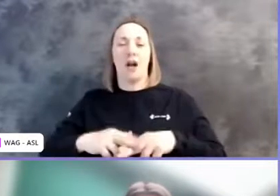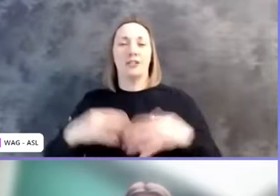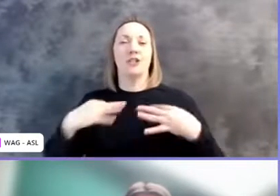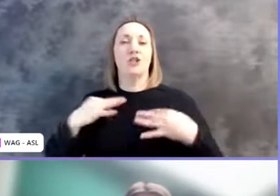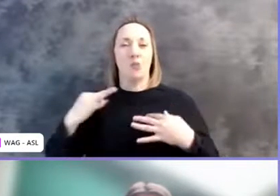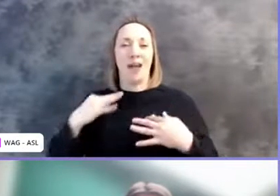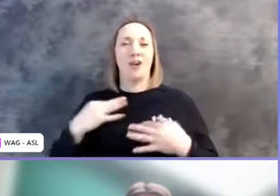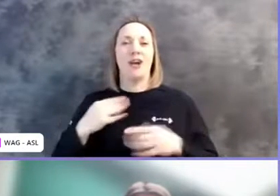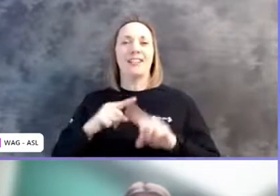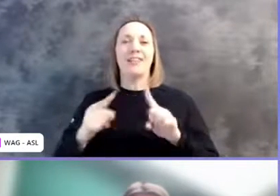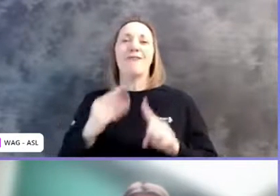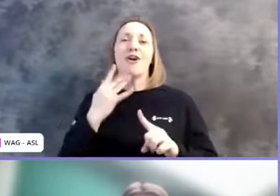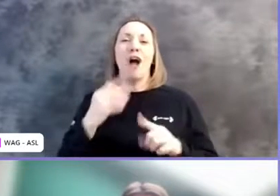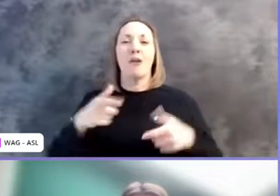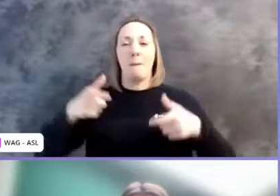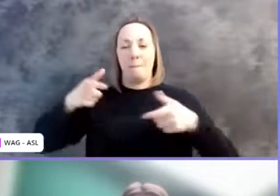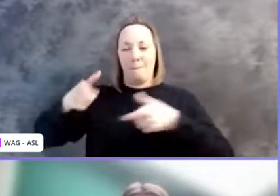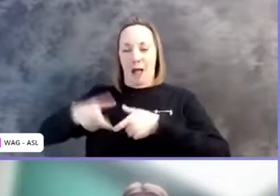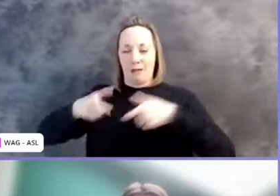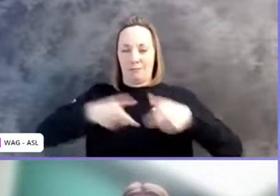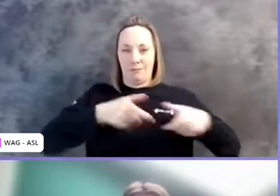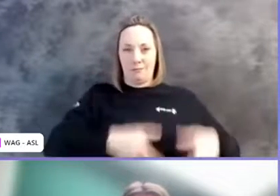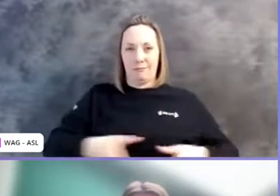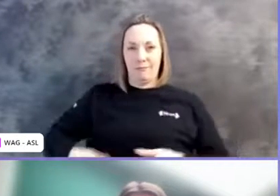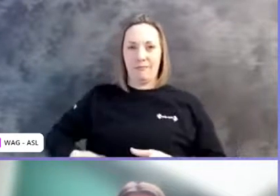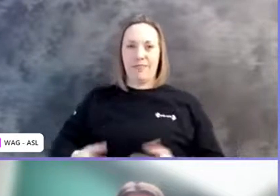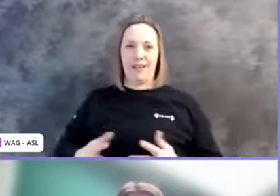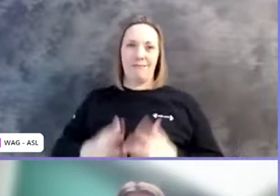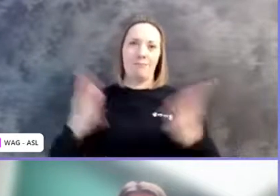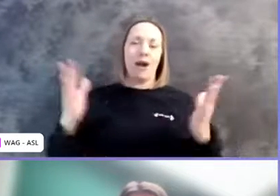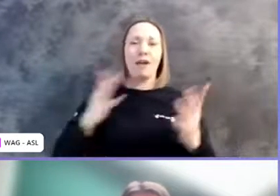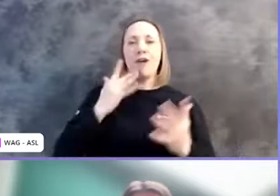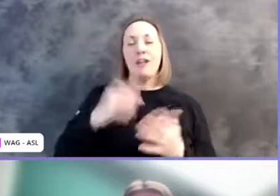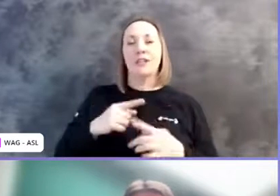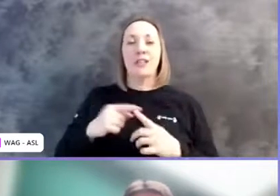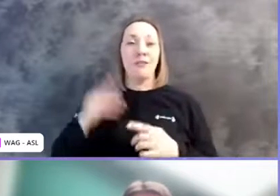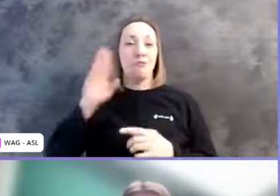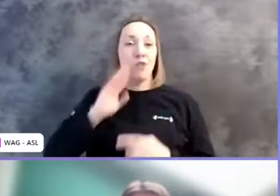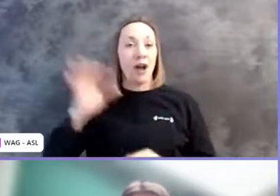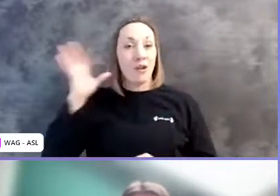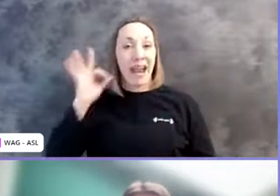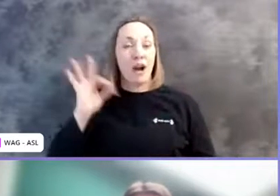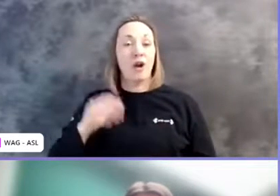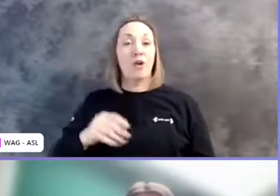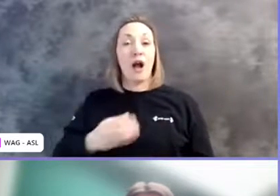her. I am wearing what I call my son's sweater which has print on color block it and very